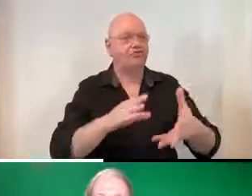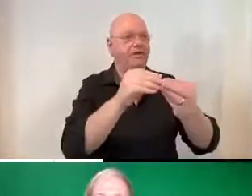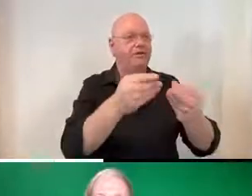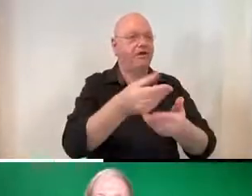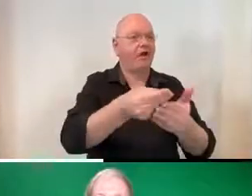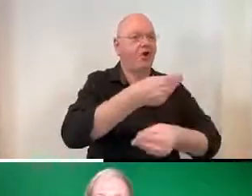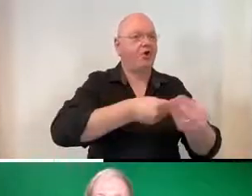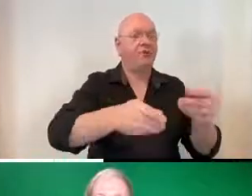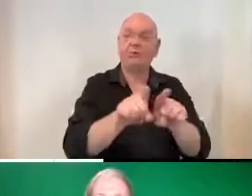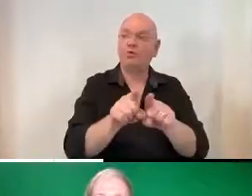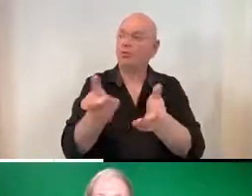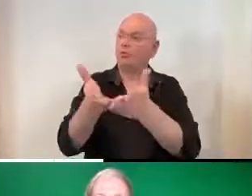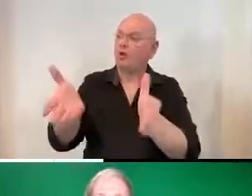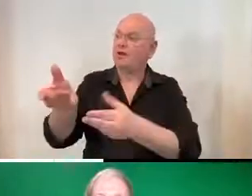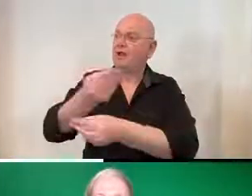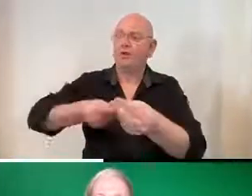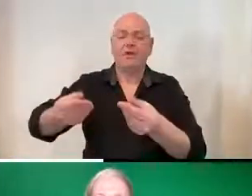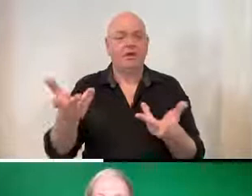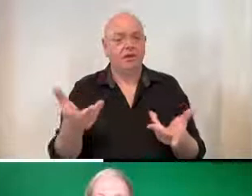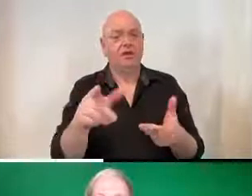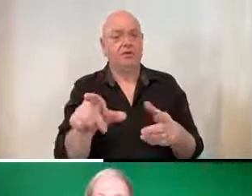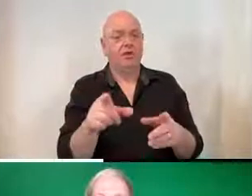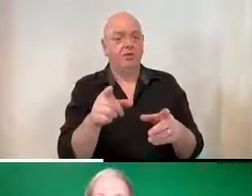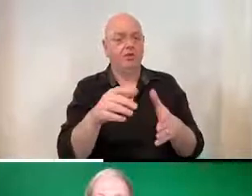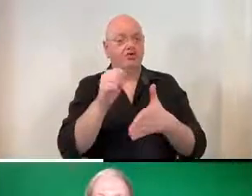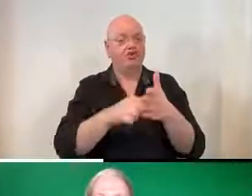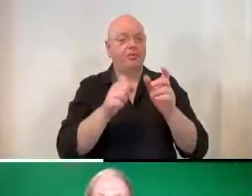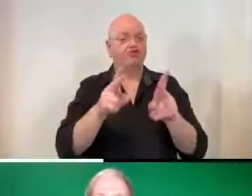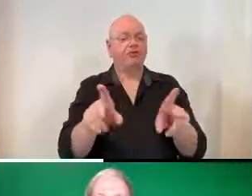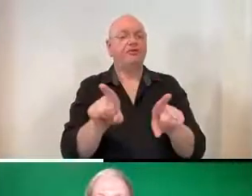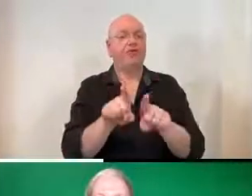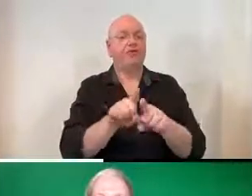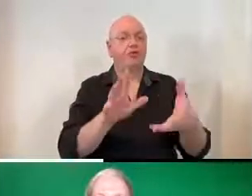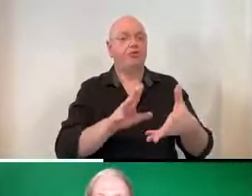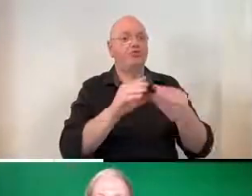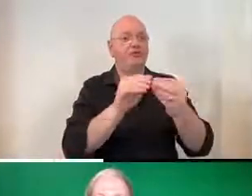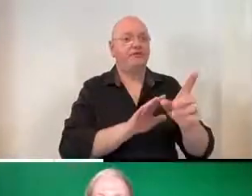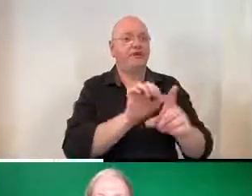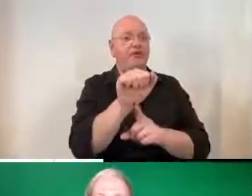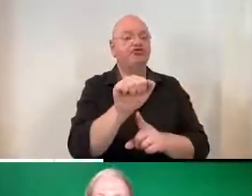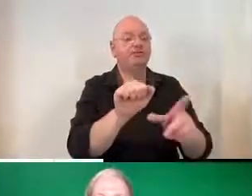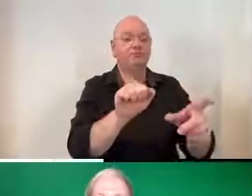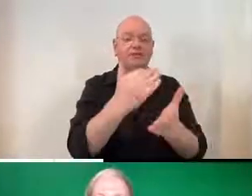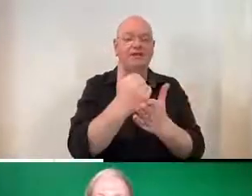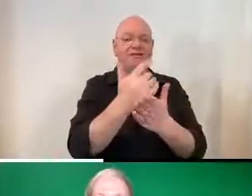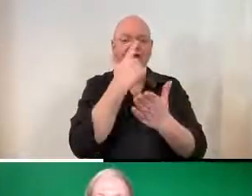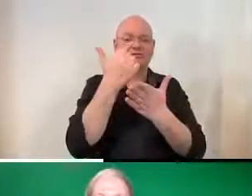Thirdly, inclusive and resilient. High streets are this incredibly accessible set of places and